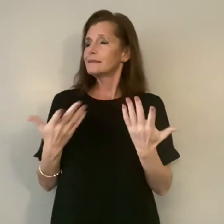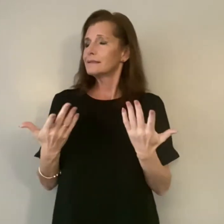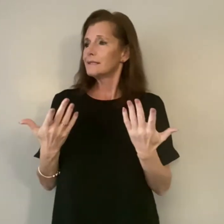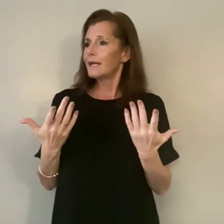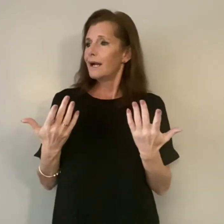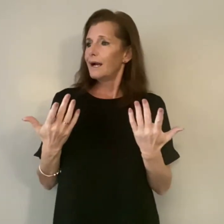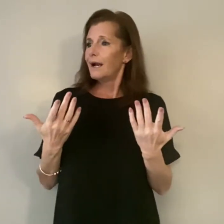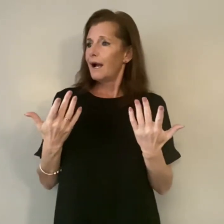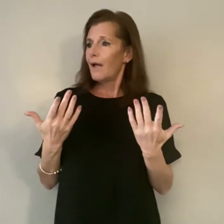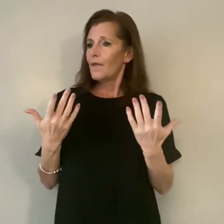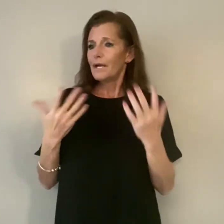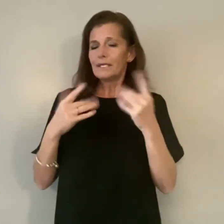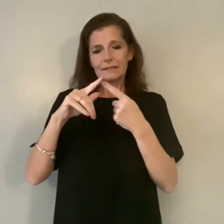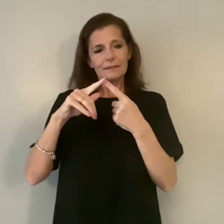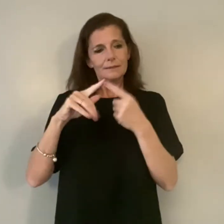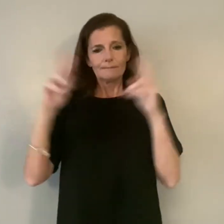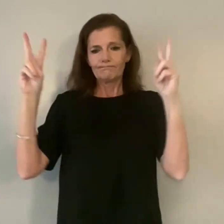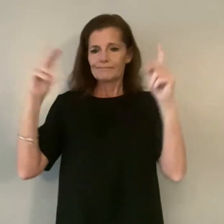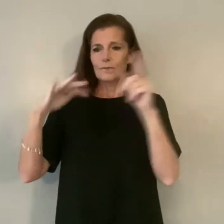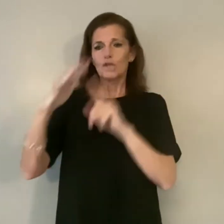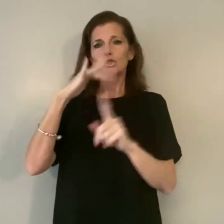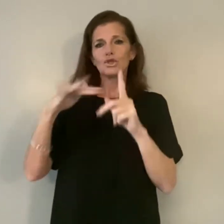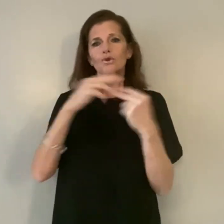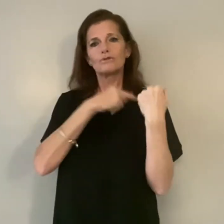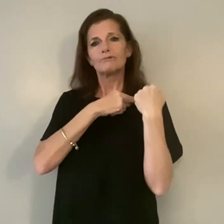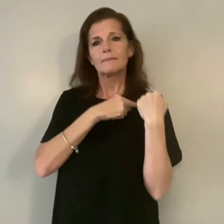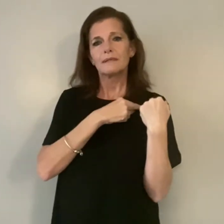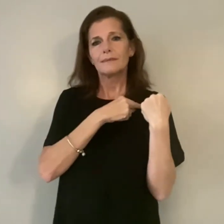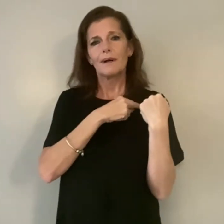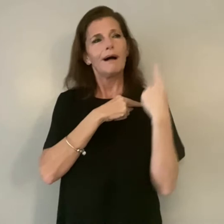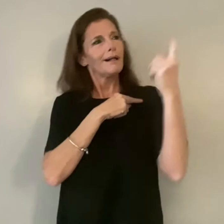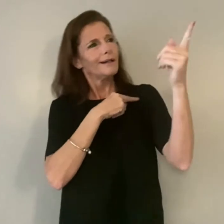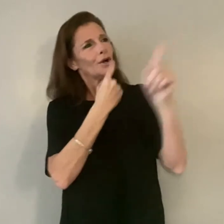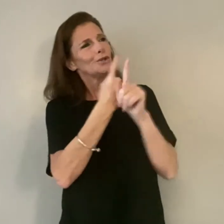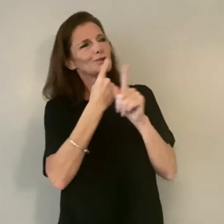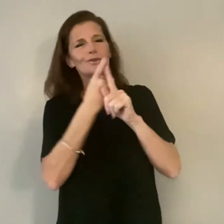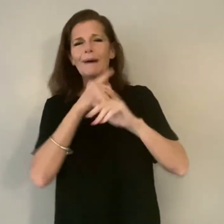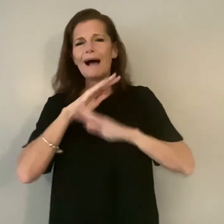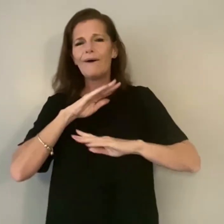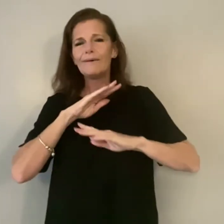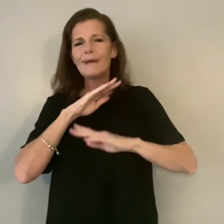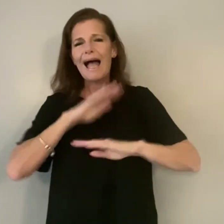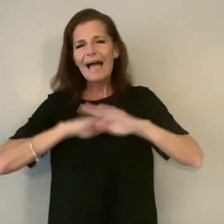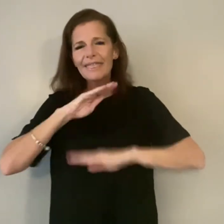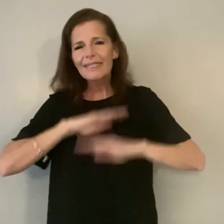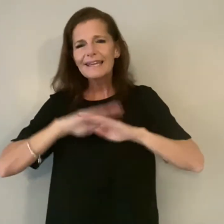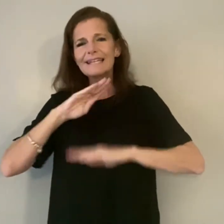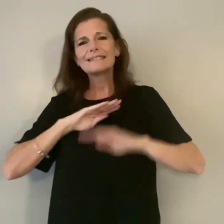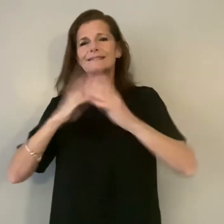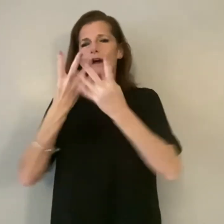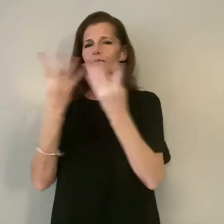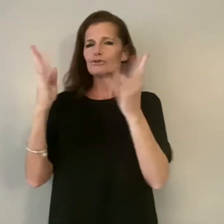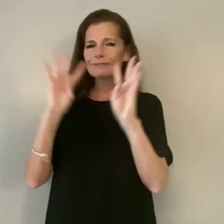that is socially responsible. Jonathan, you talked about the ethics behind trustees